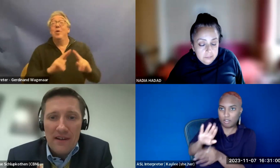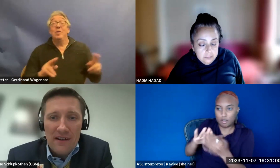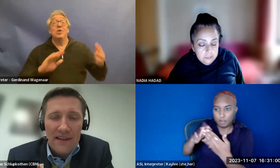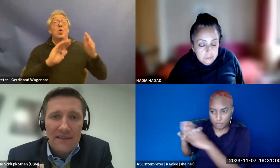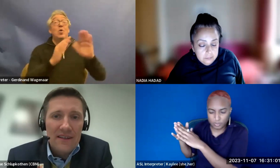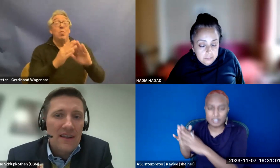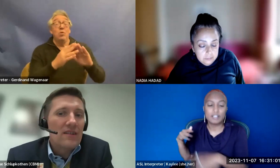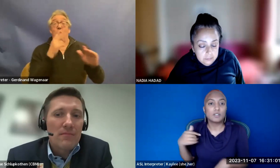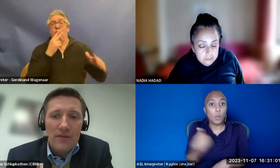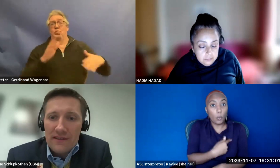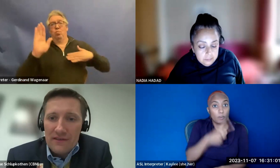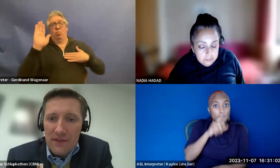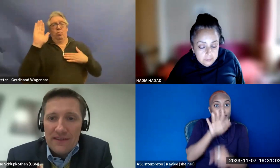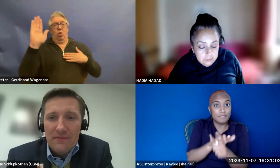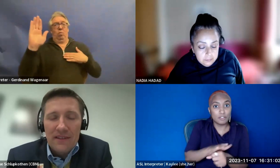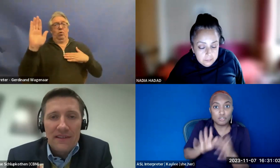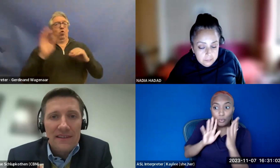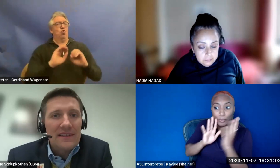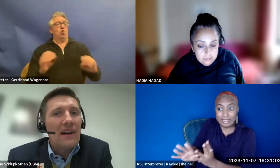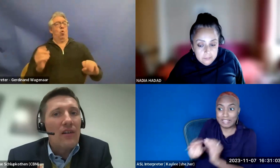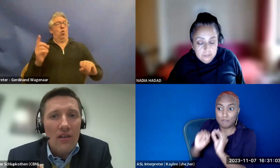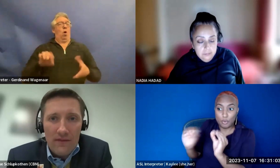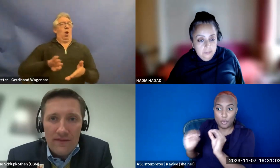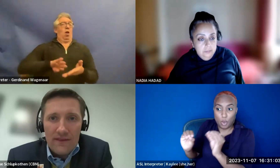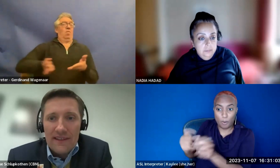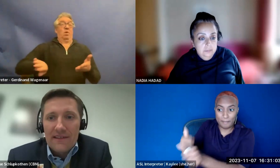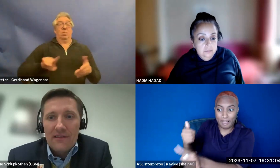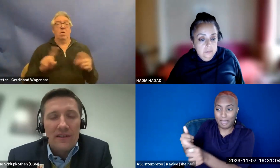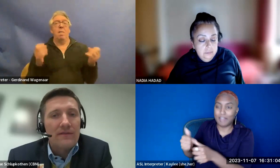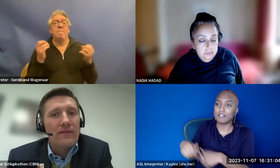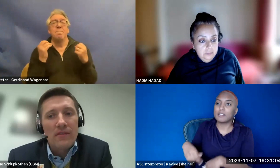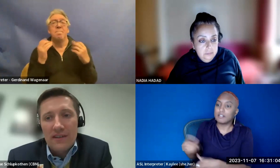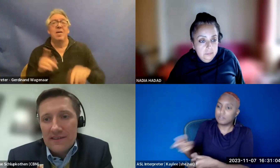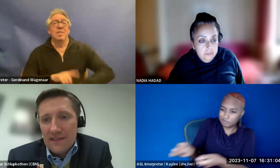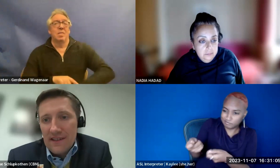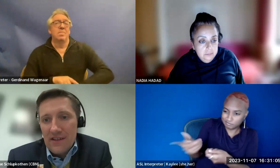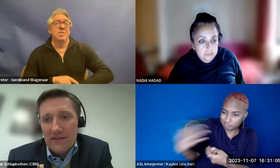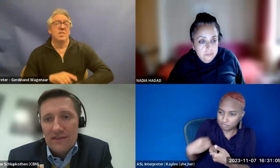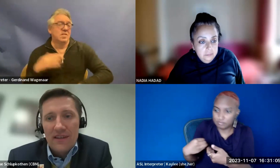to leave no one behind, they are often excluded from consultations,